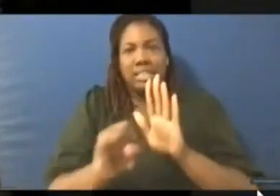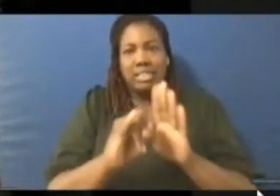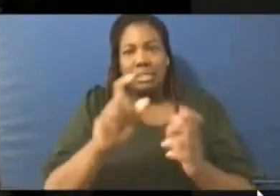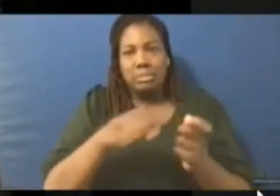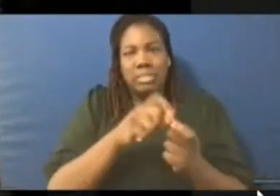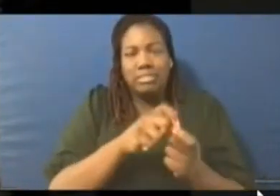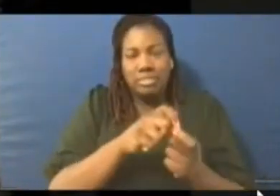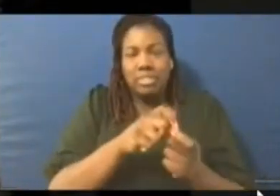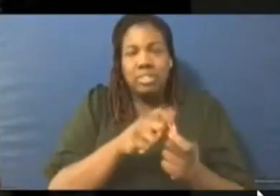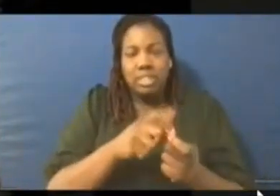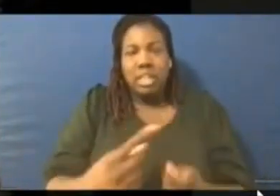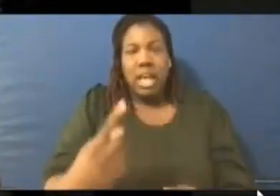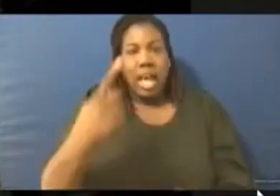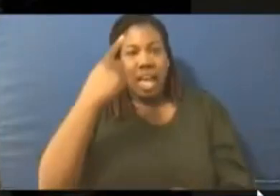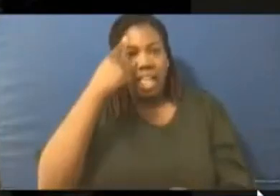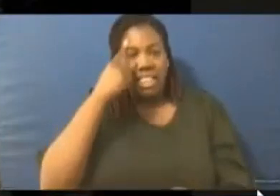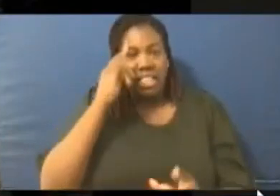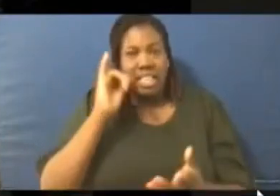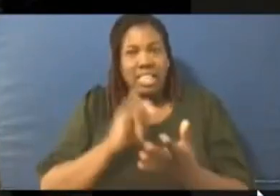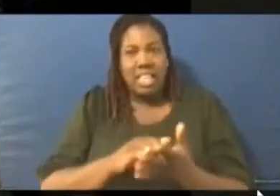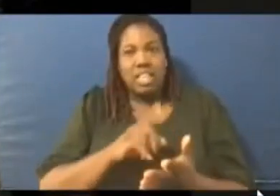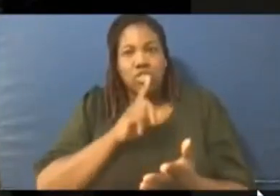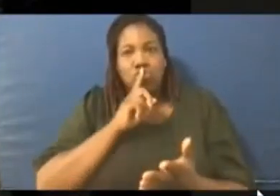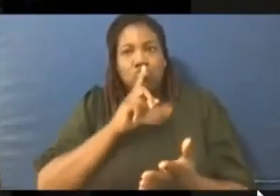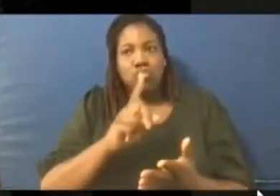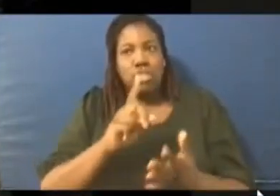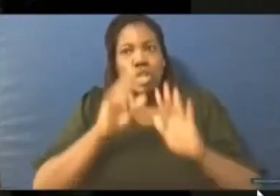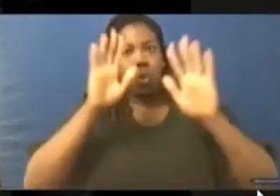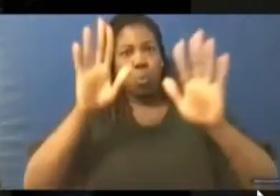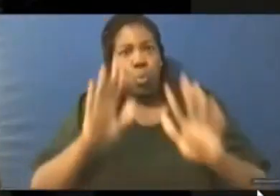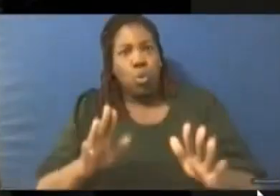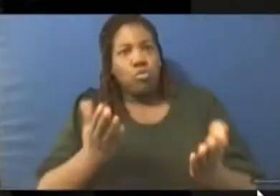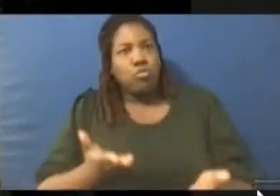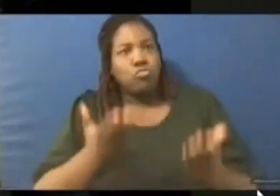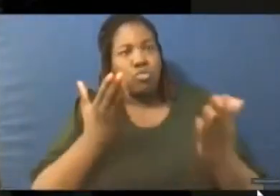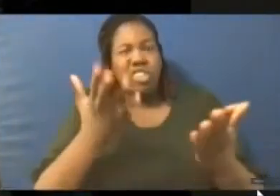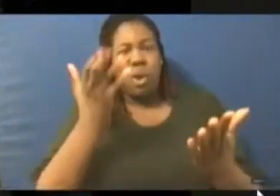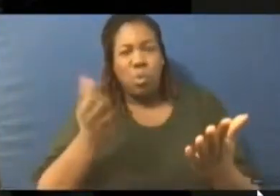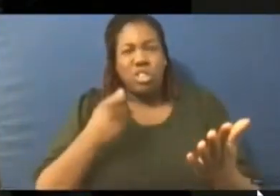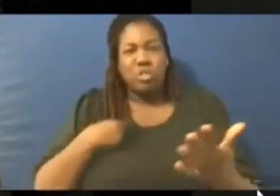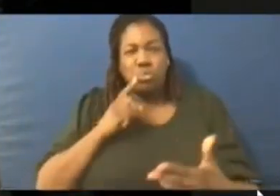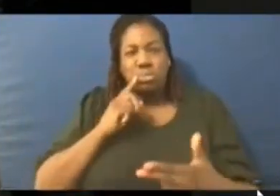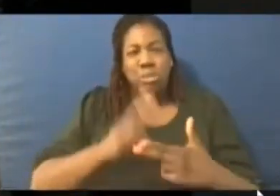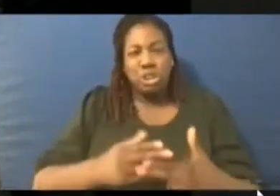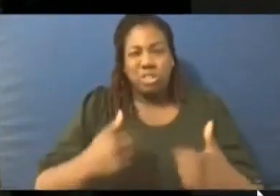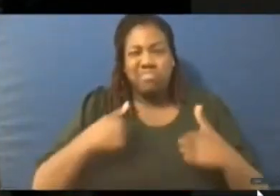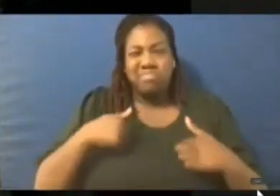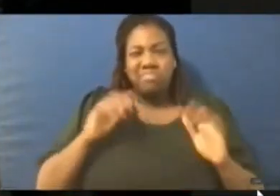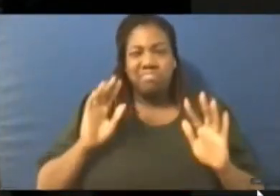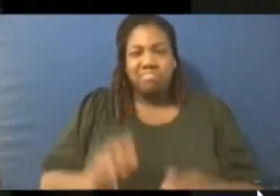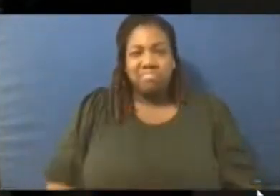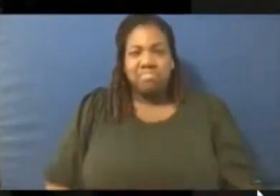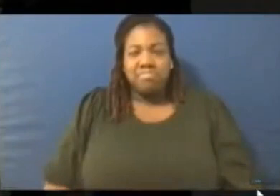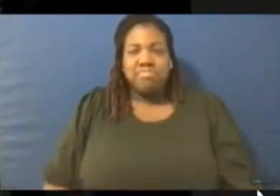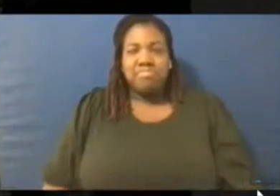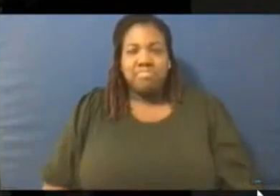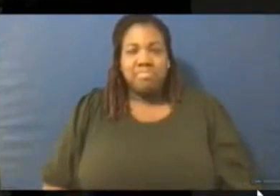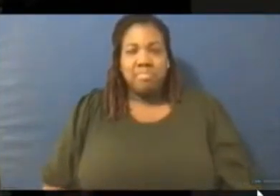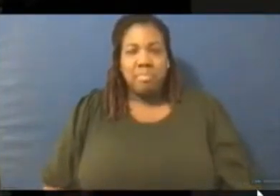I just wanted to lift that up. Marcela Nunez-Smith: Thank you so much, Mr. Imparato.